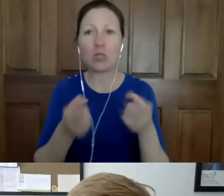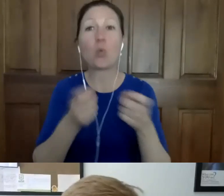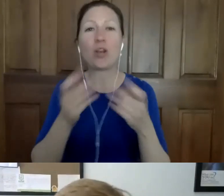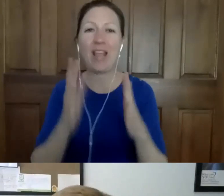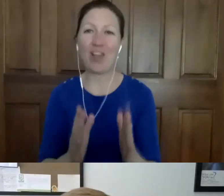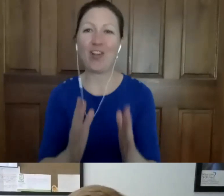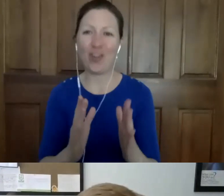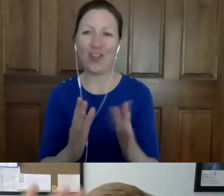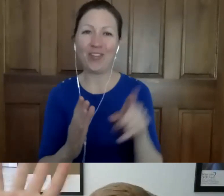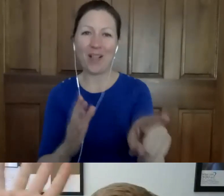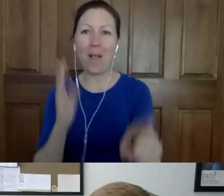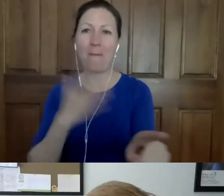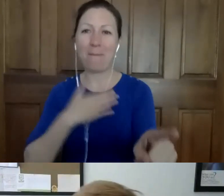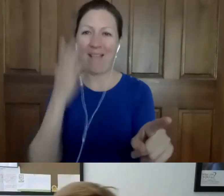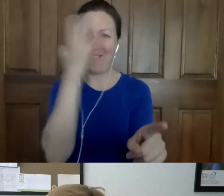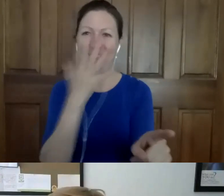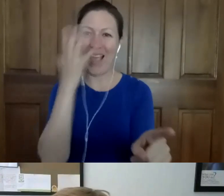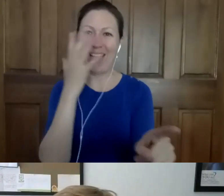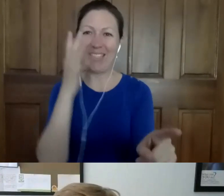just so if you call you know who we're talking to.